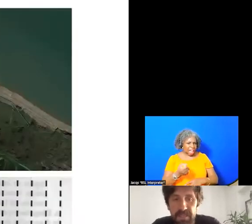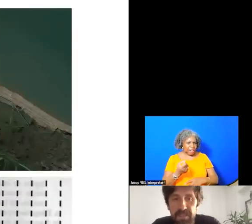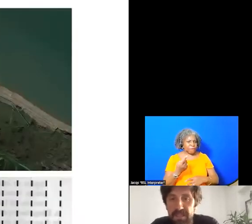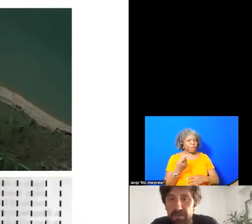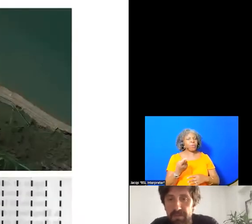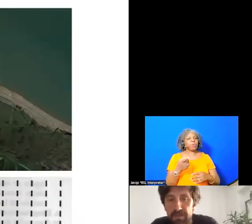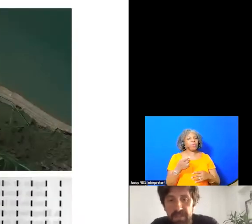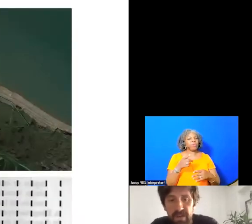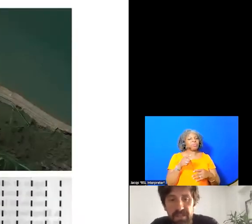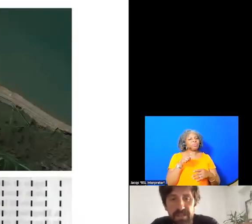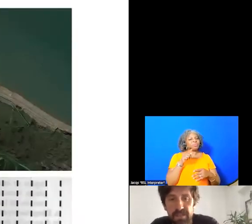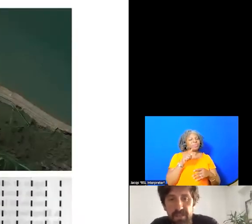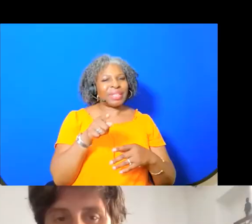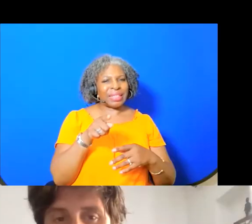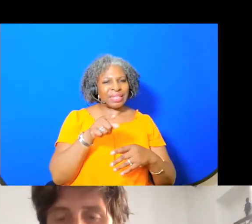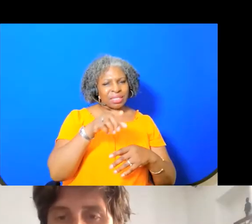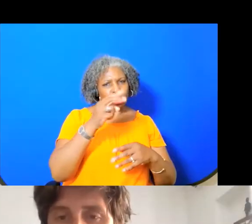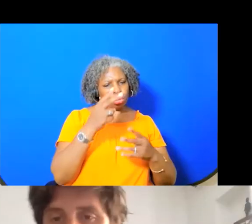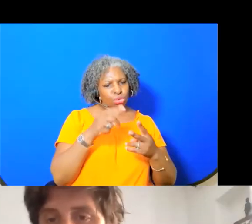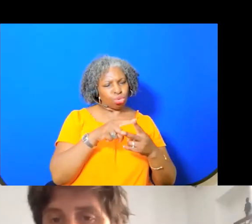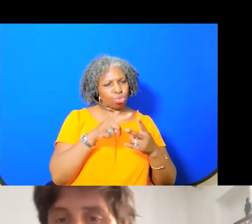are the sort of two sights, so the one on the left and the one on the right,